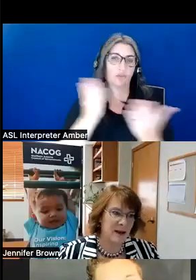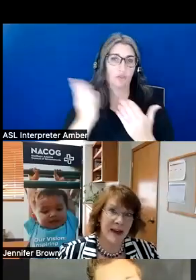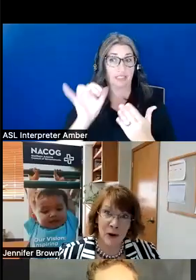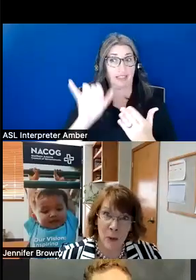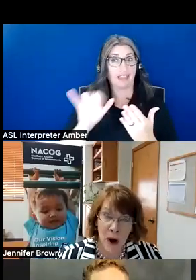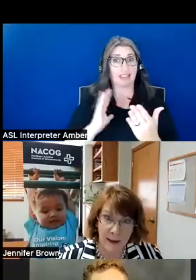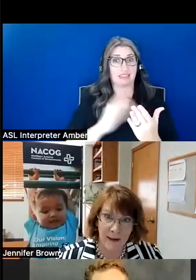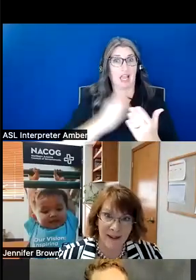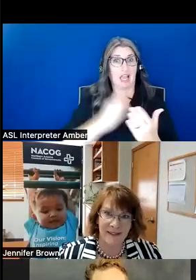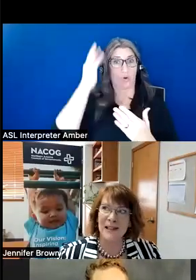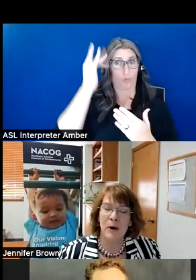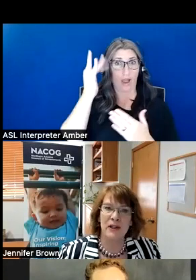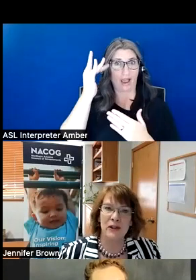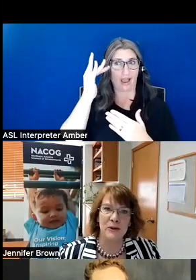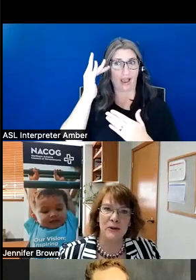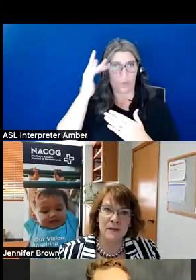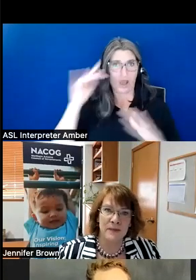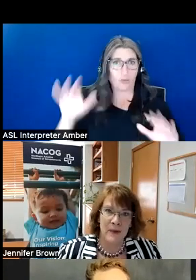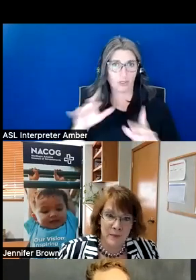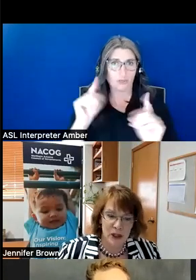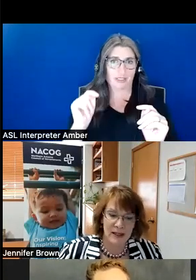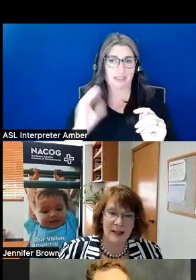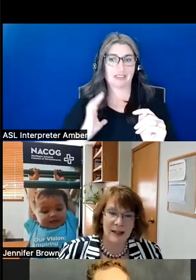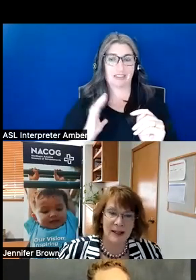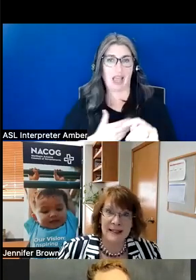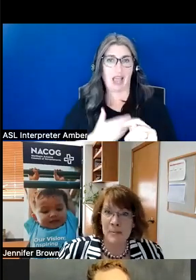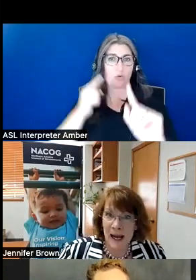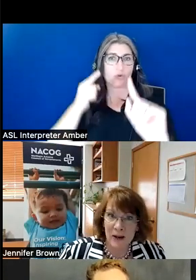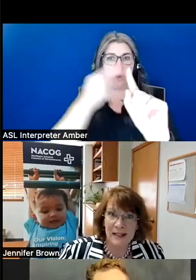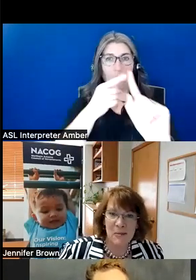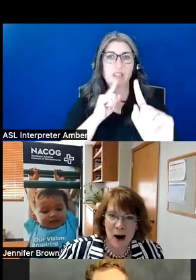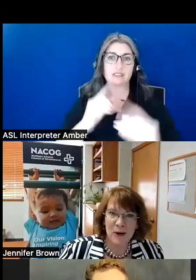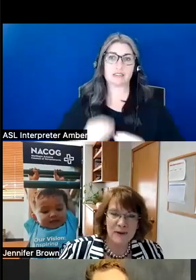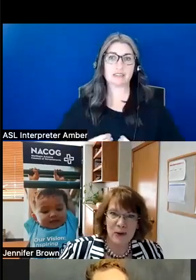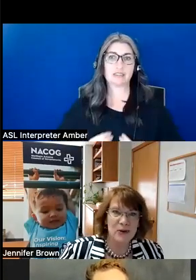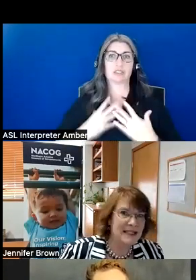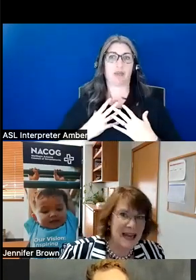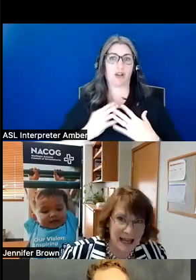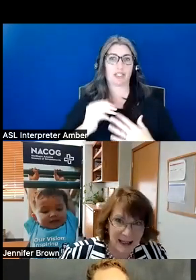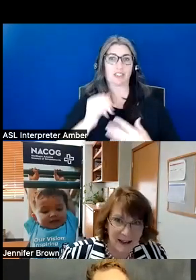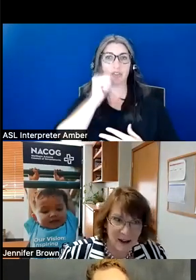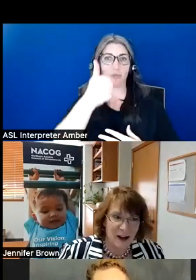That's our "why." That's what we do. Our mission is inspiring tomorrow's future today.